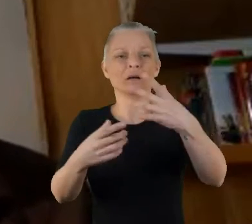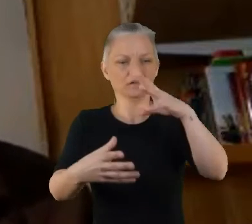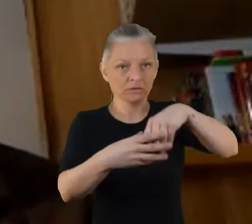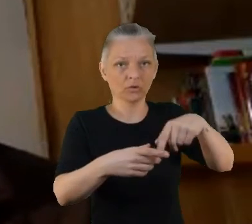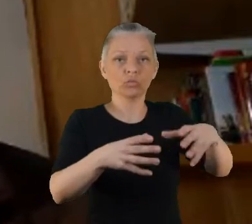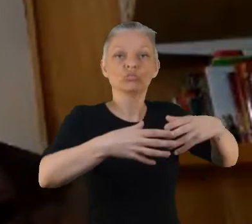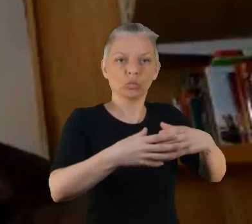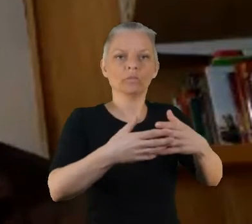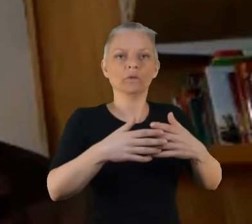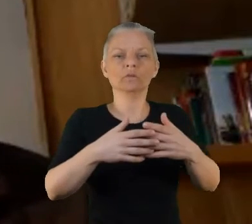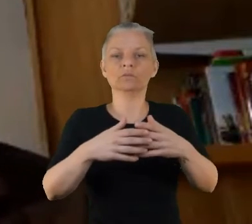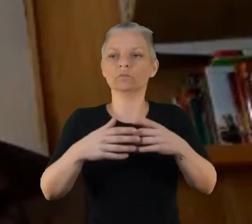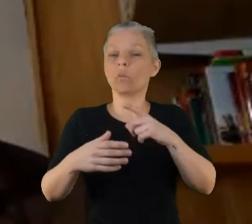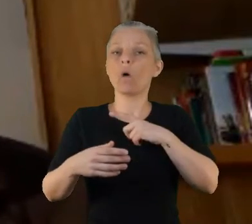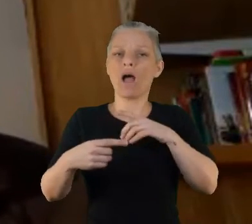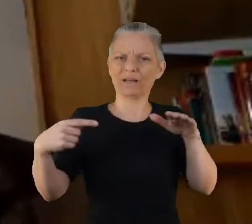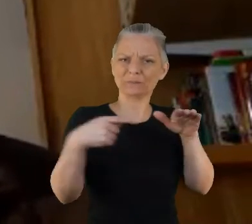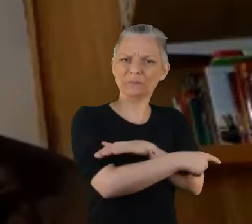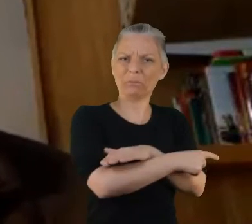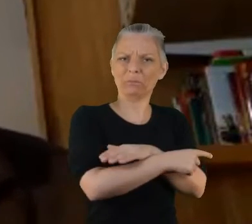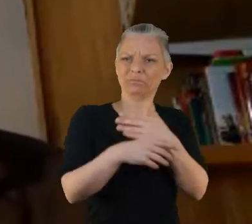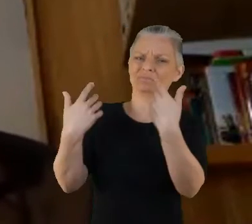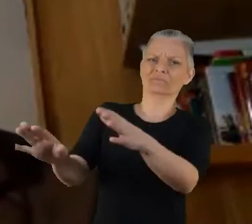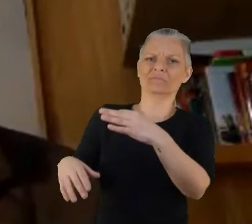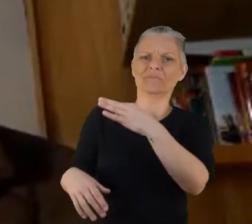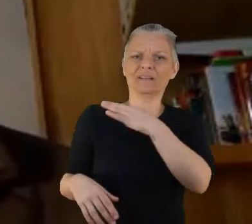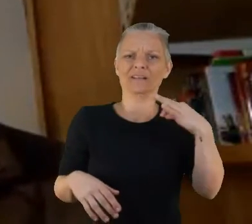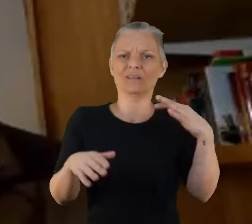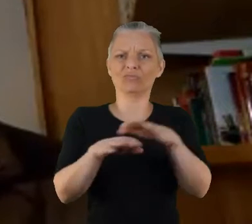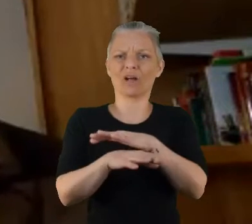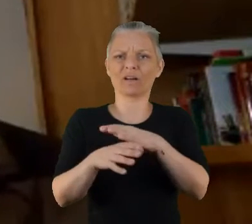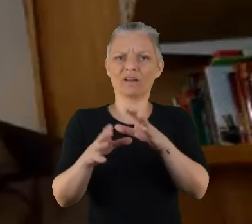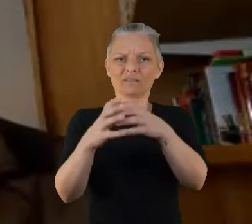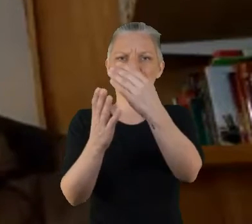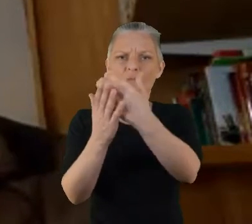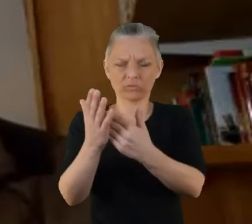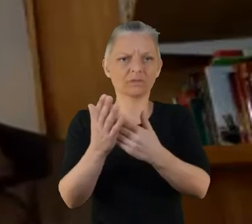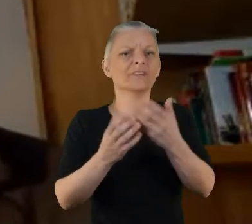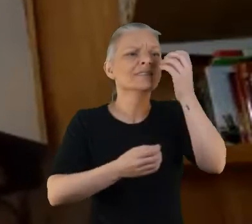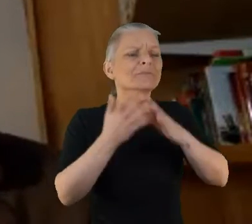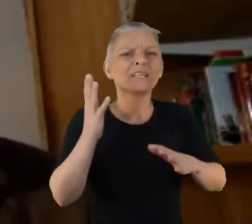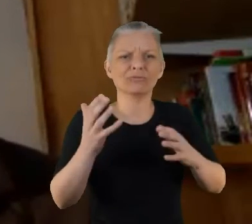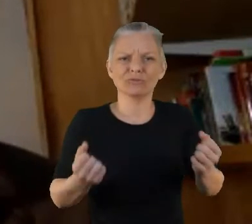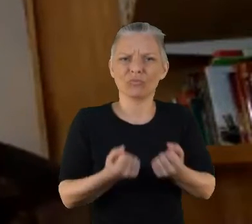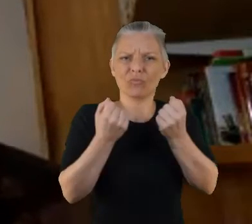and a lot of peers actually join the groups to escape the clinical recovery model and experience